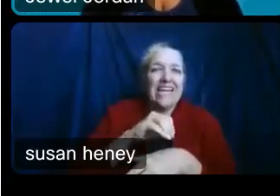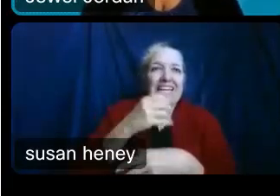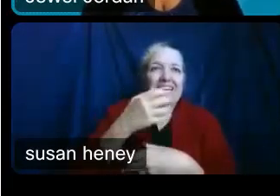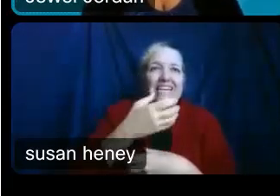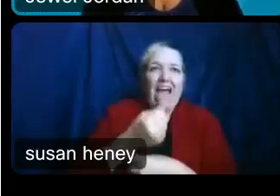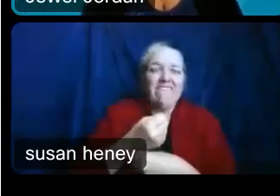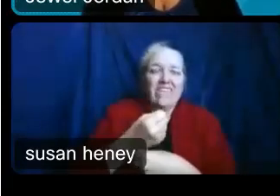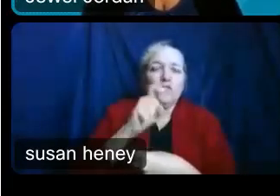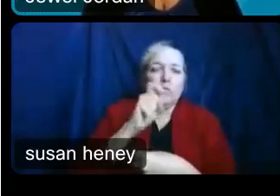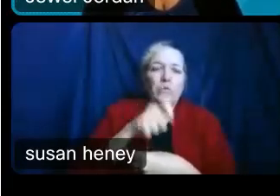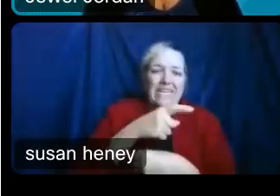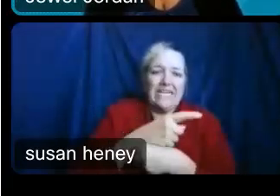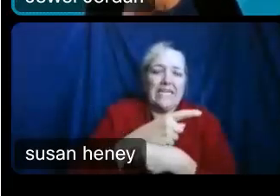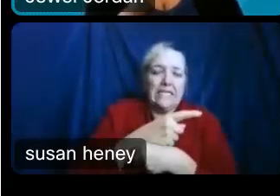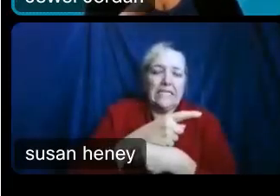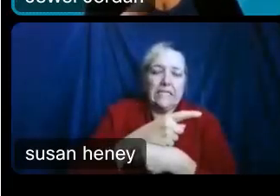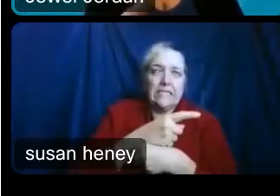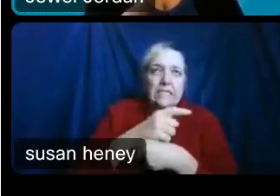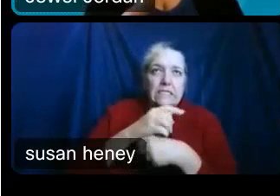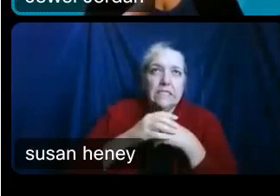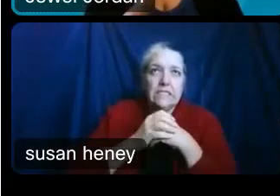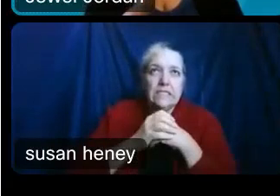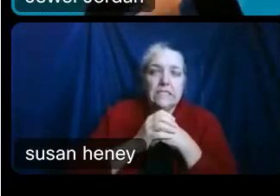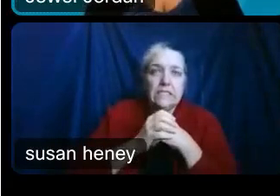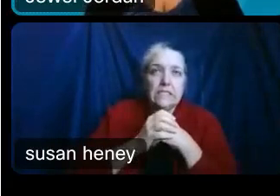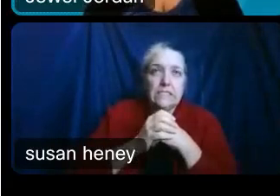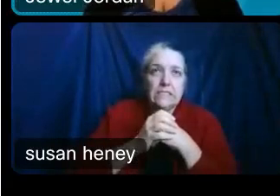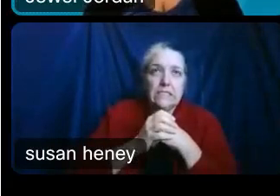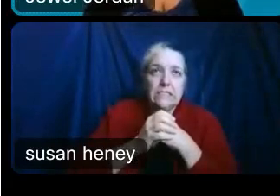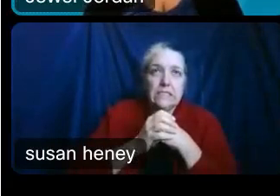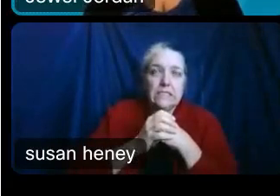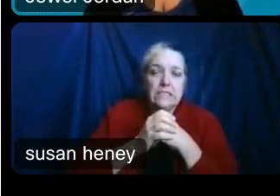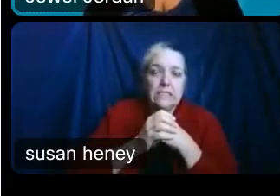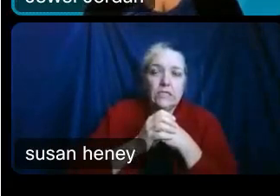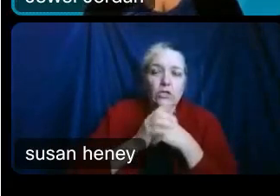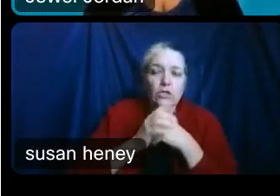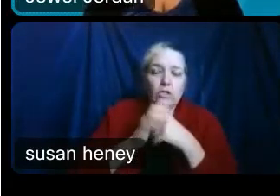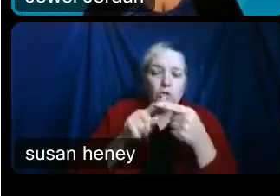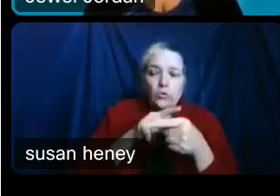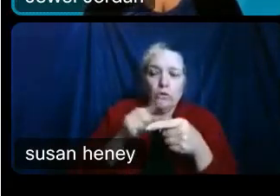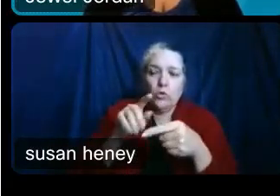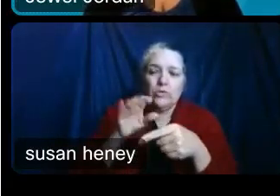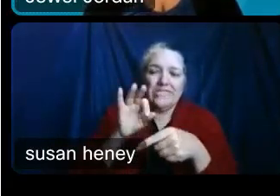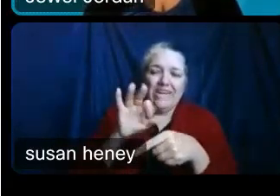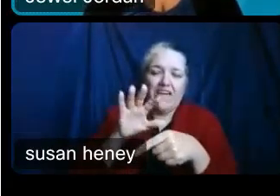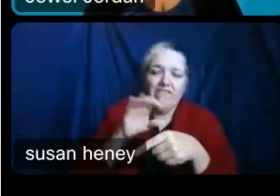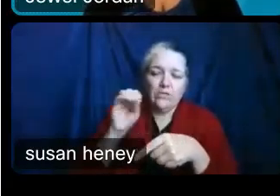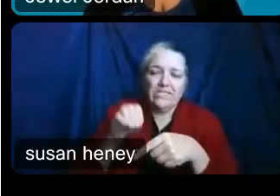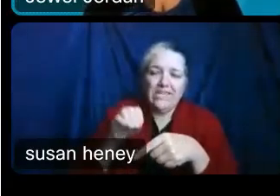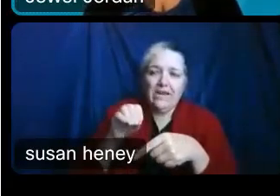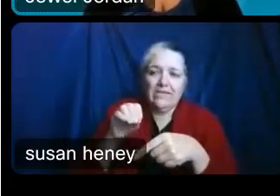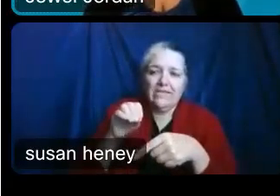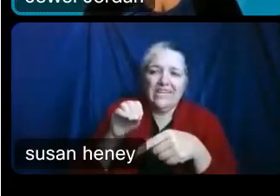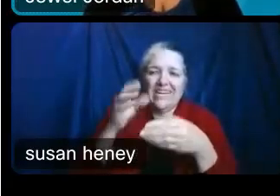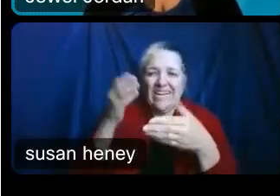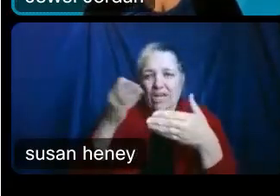of error to those 95% confidence intervals and that's just not there. Thank you.